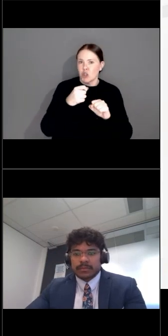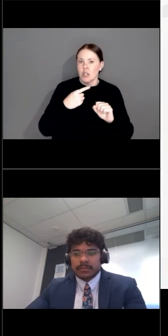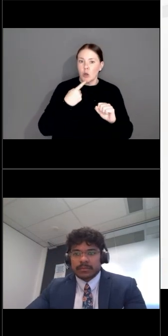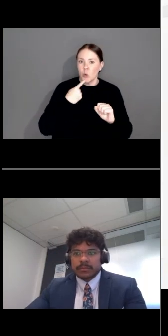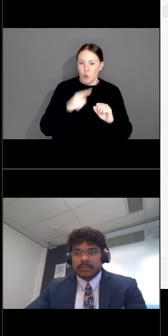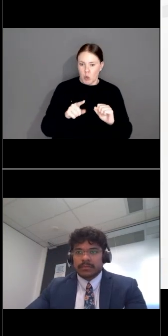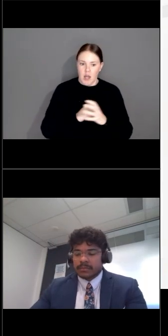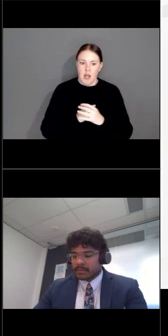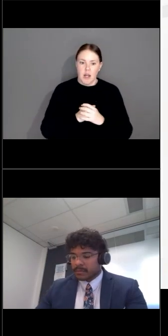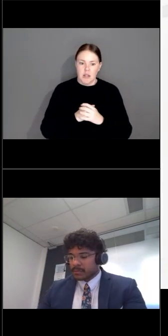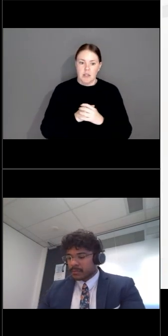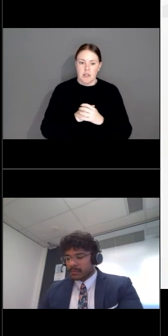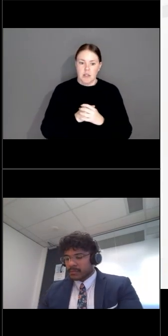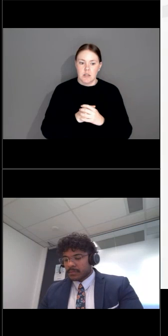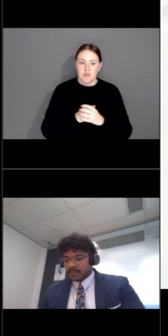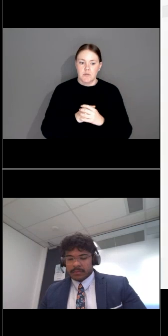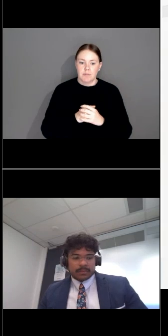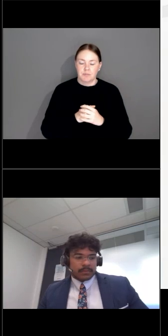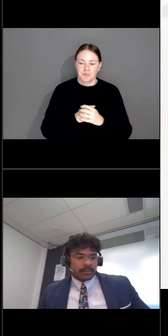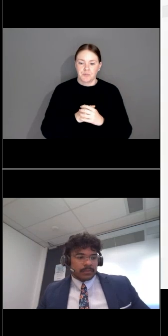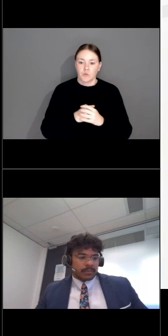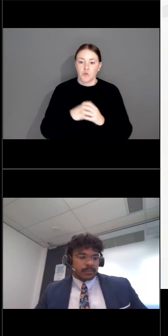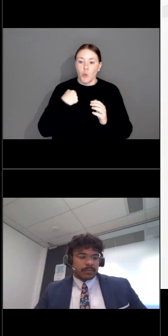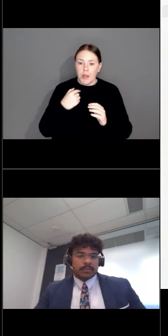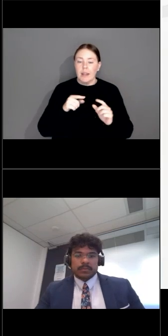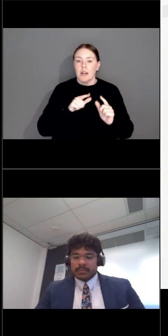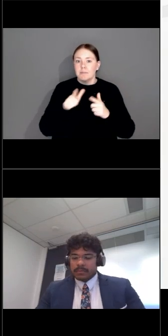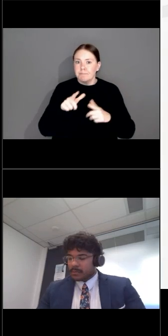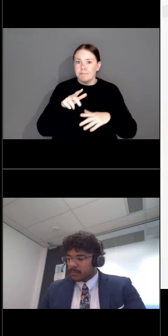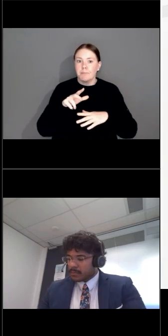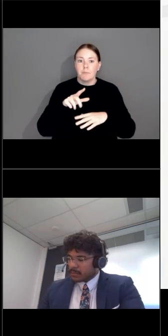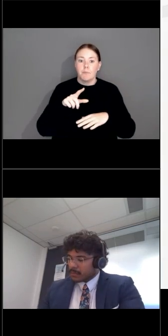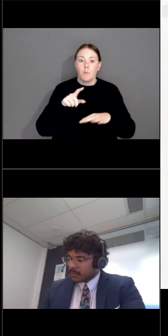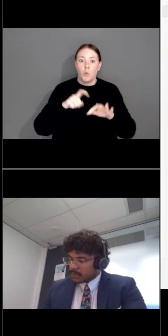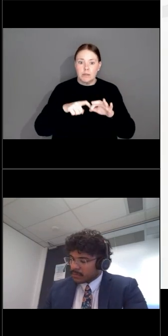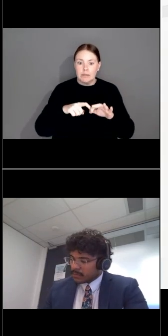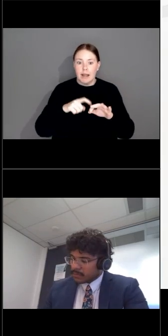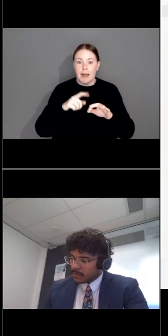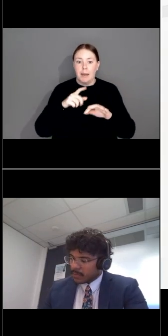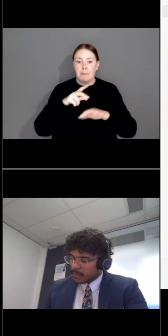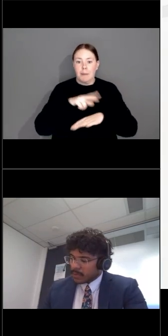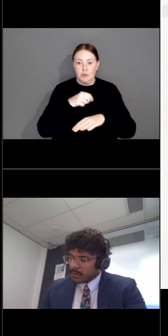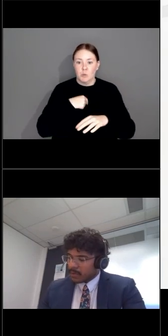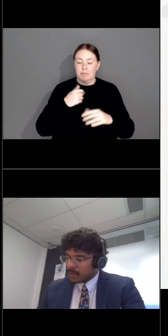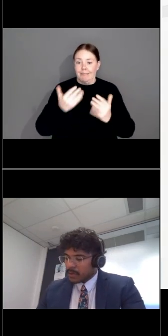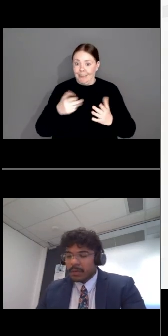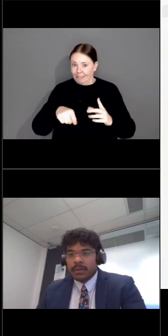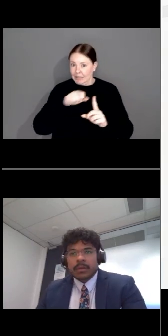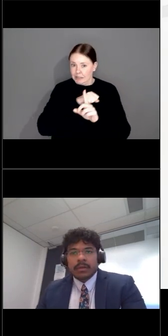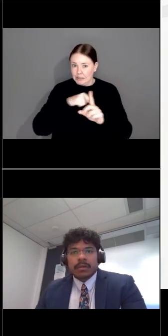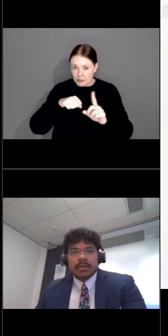and we gave them the scenario um and this scenario actually comes from me going through oh how many